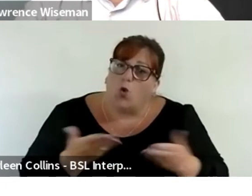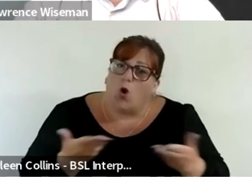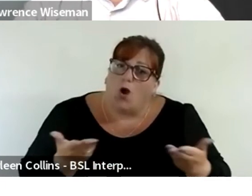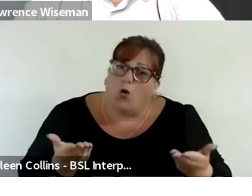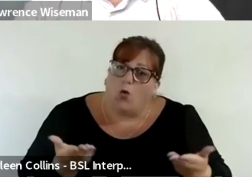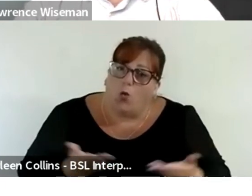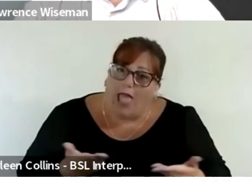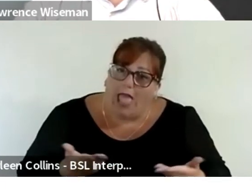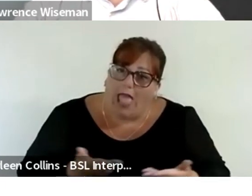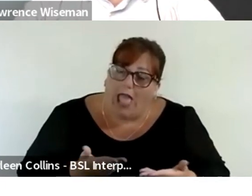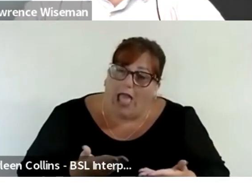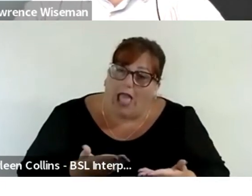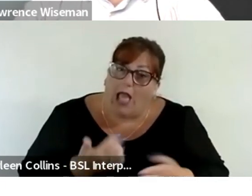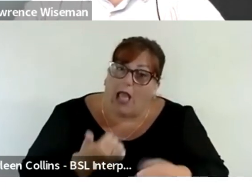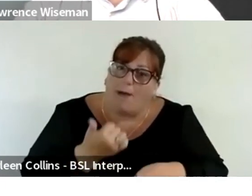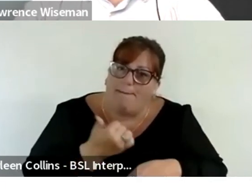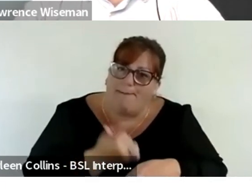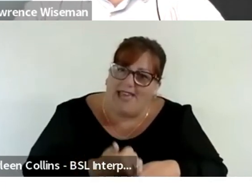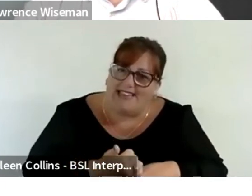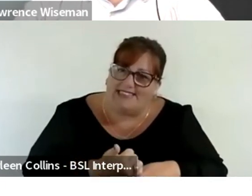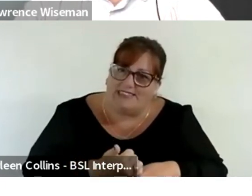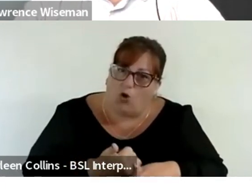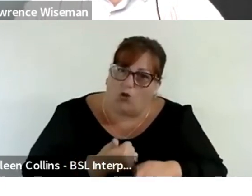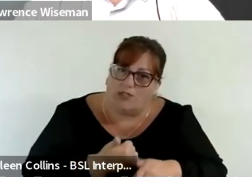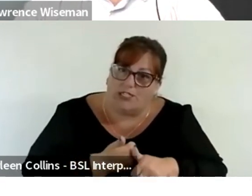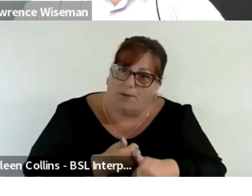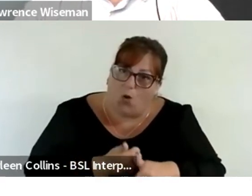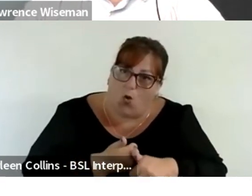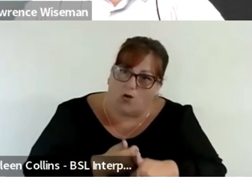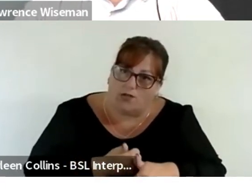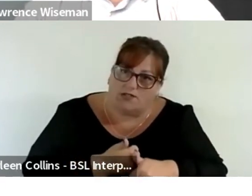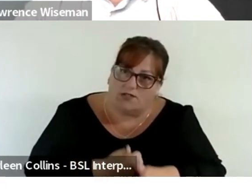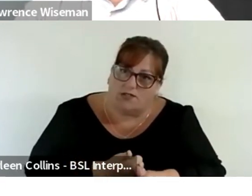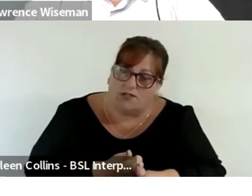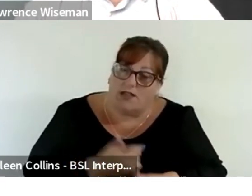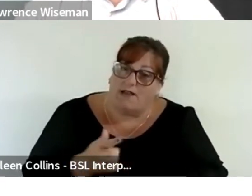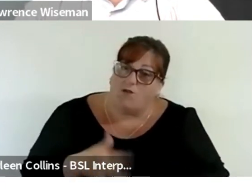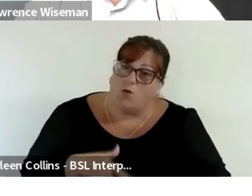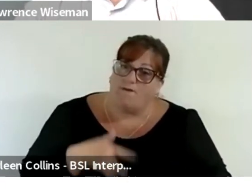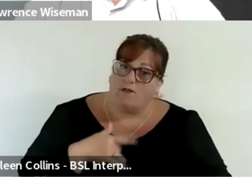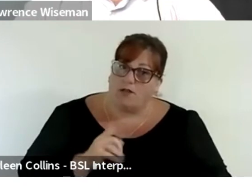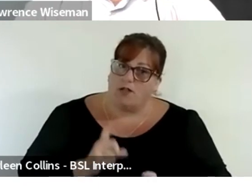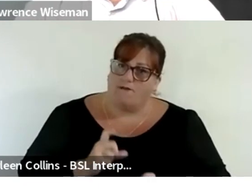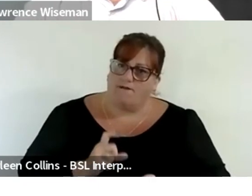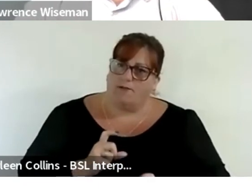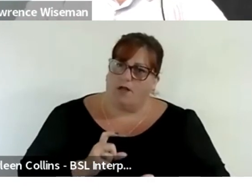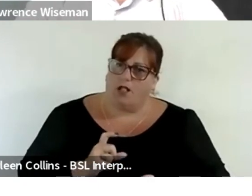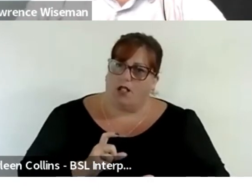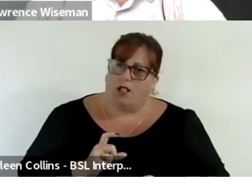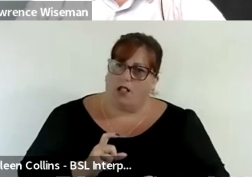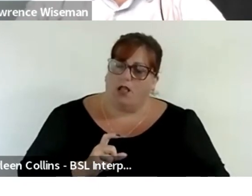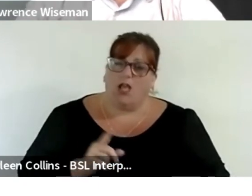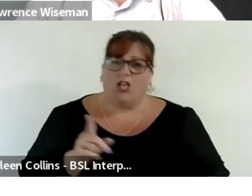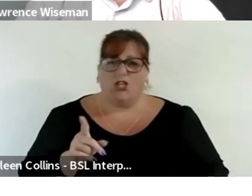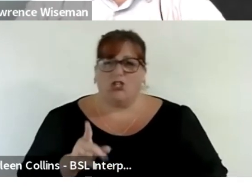you feel is great to find somewhere where you can, if you choose, to be